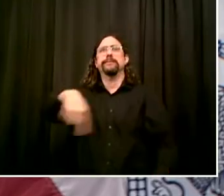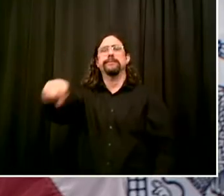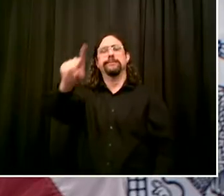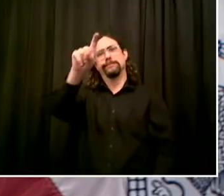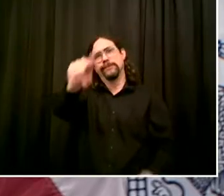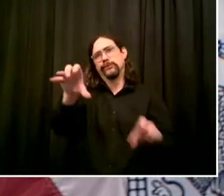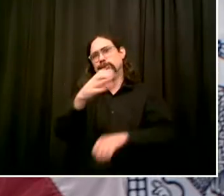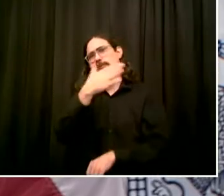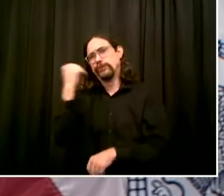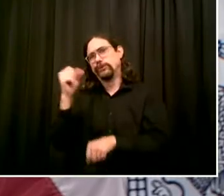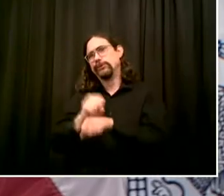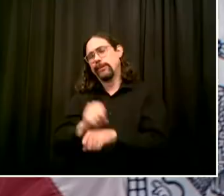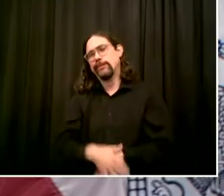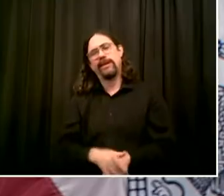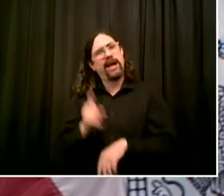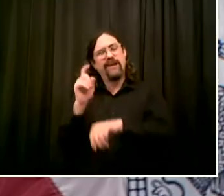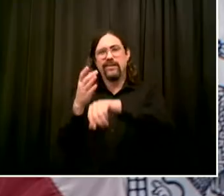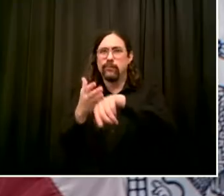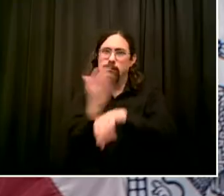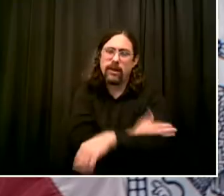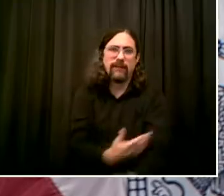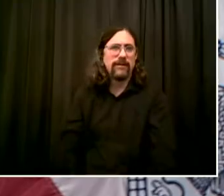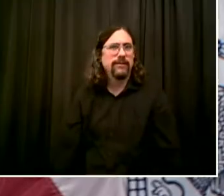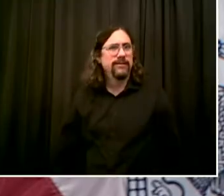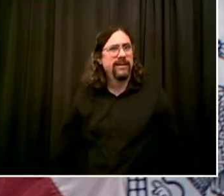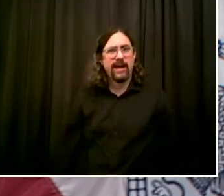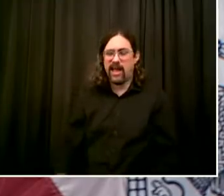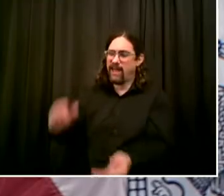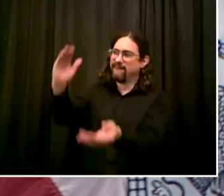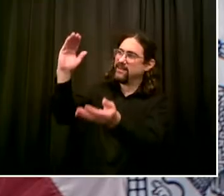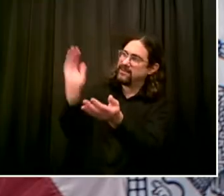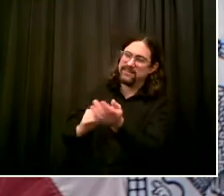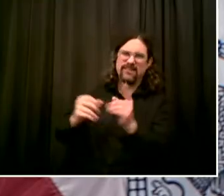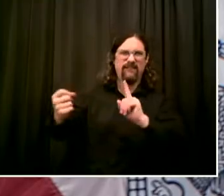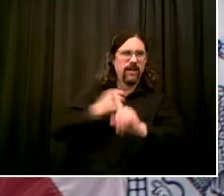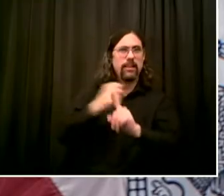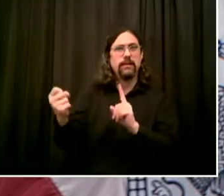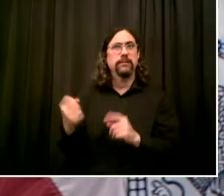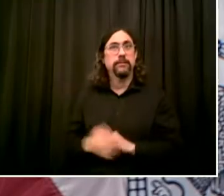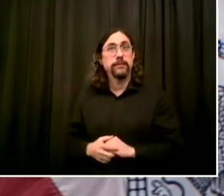HA TVEO DO BETTEASR A SOCIETY . THERE NEEDS TO BE CONSEQUENCES FOR THOSE WHO HAVE NO REGARD FOR